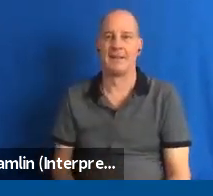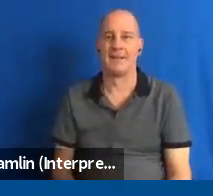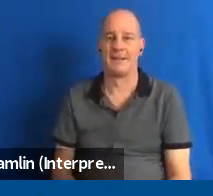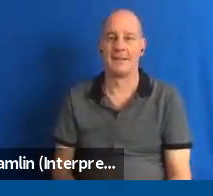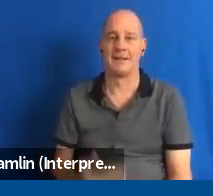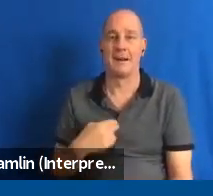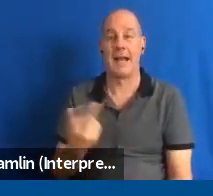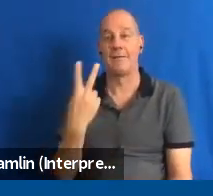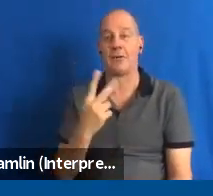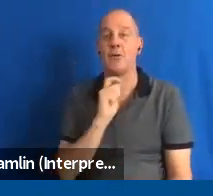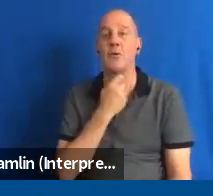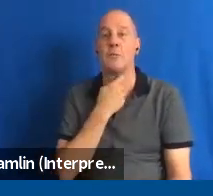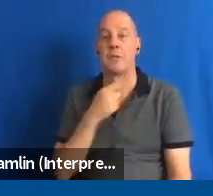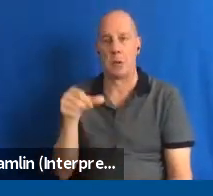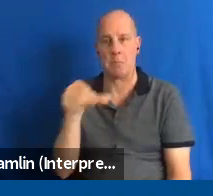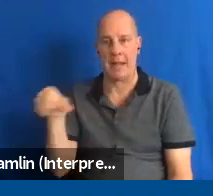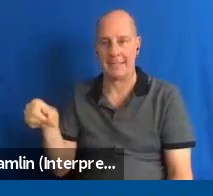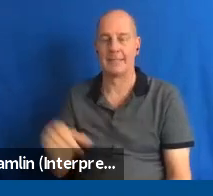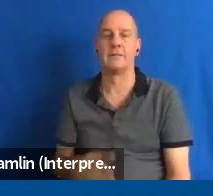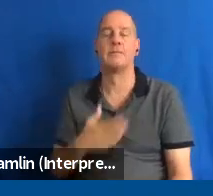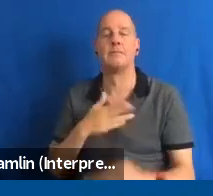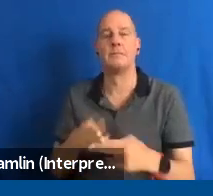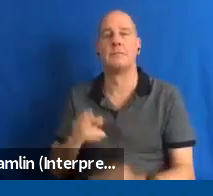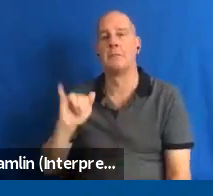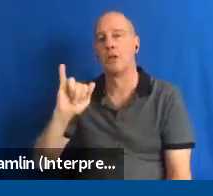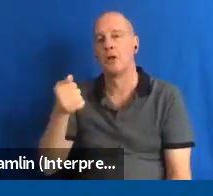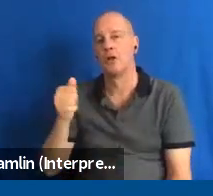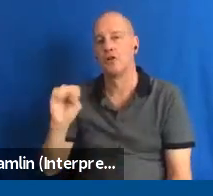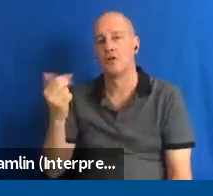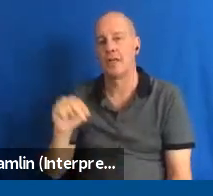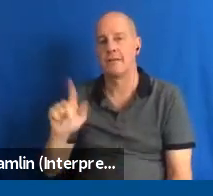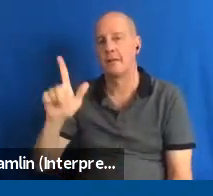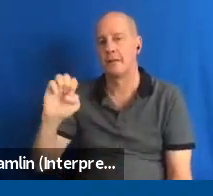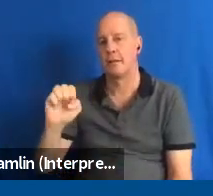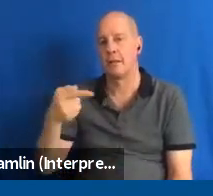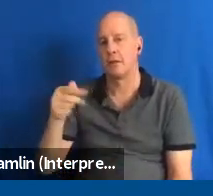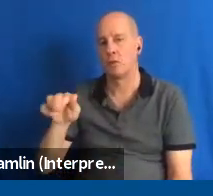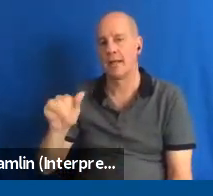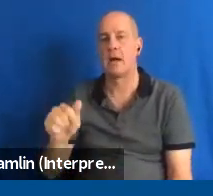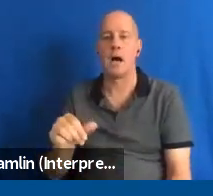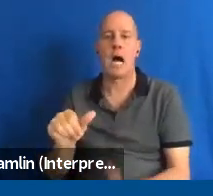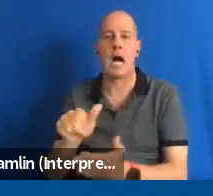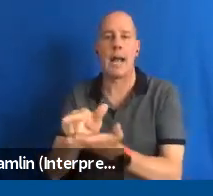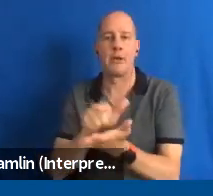one and individual one. My name is Jason Liguria. I'm an attorney at FEMA and I'm embedded in the